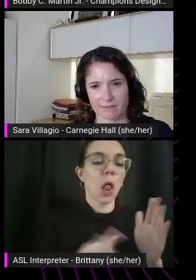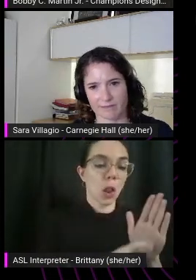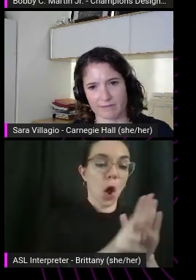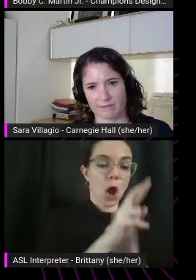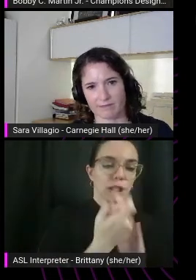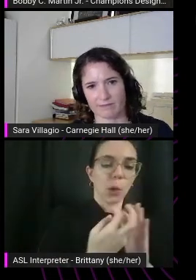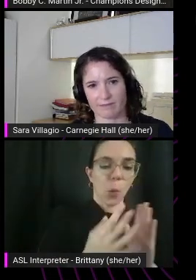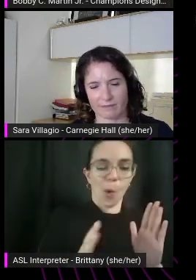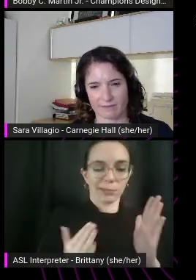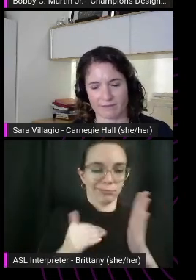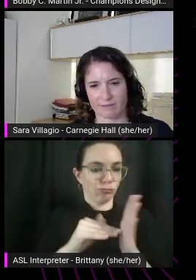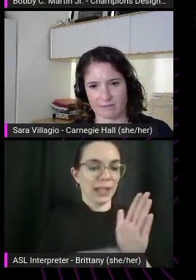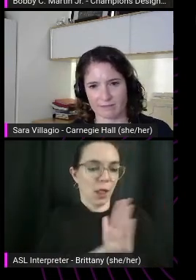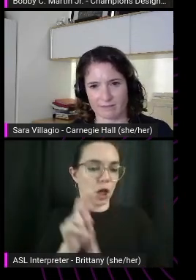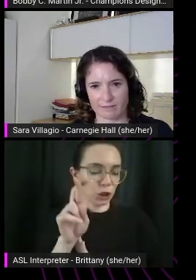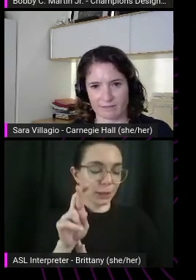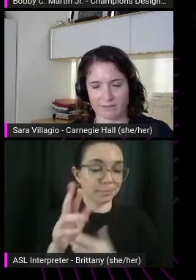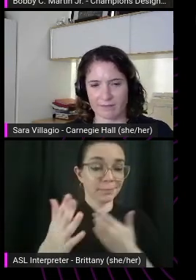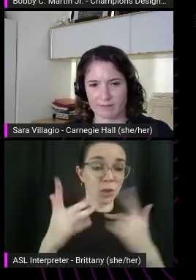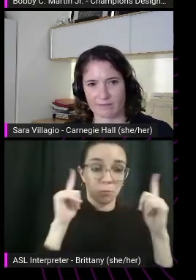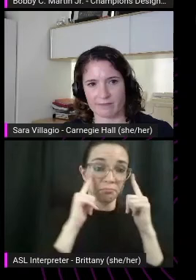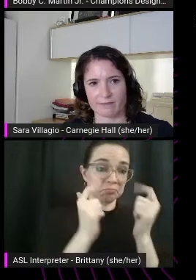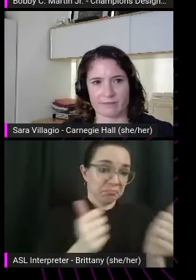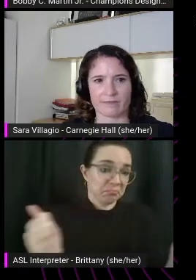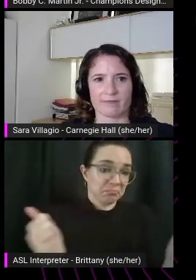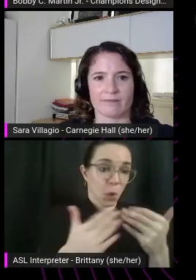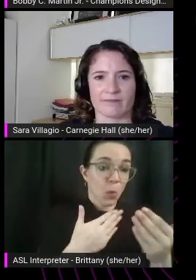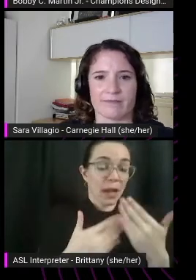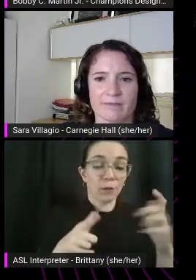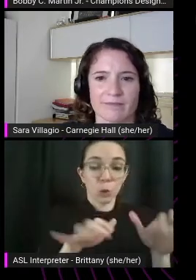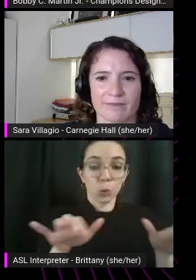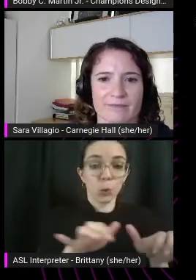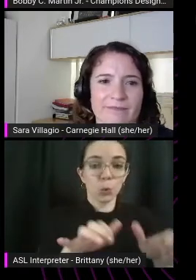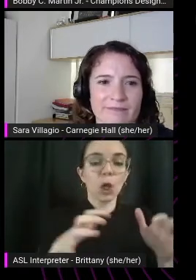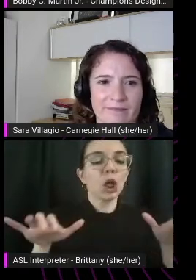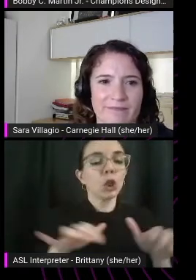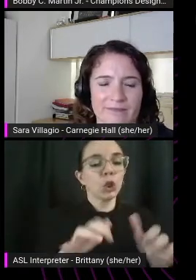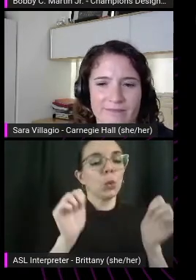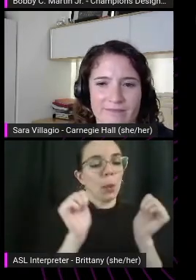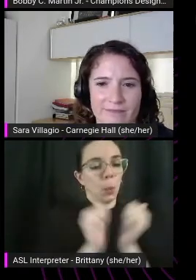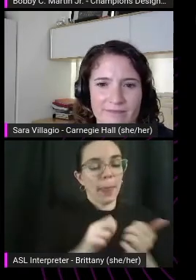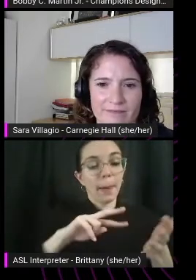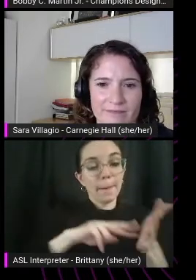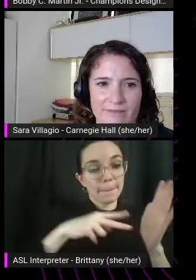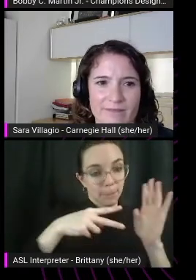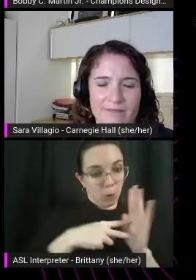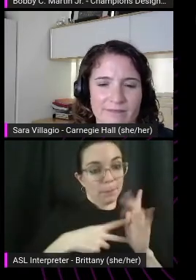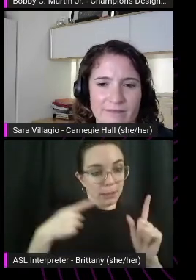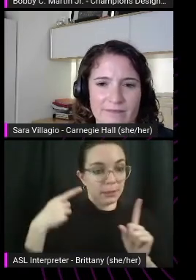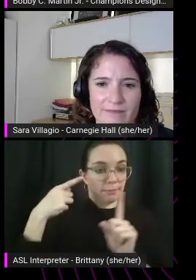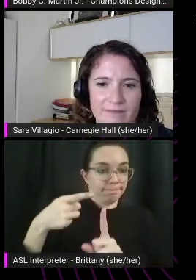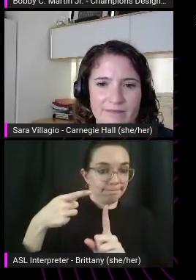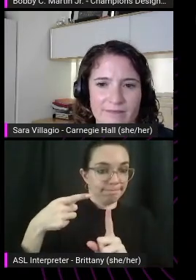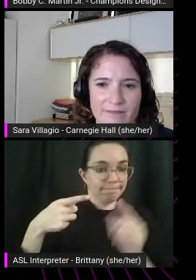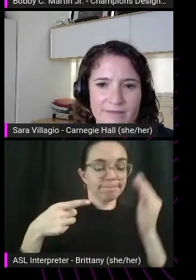So, whatever you do, as you can see here, do it with purpose. Proceed with purpose. Speak openly.